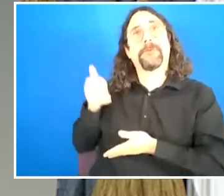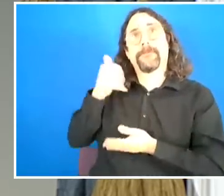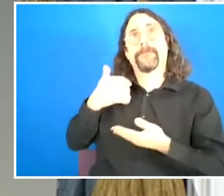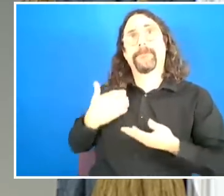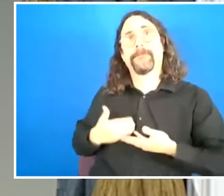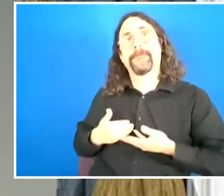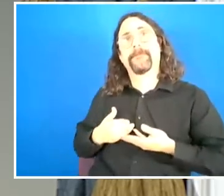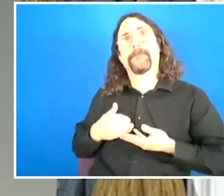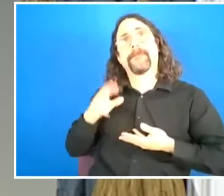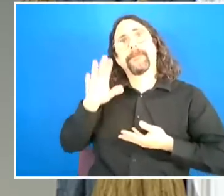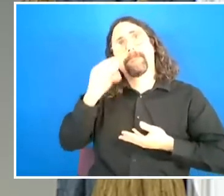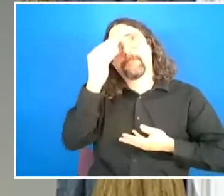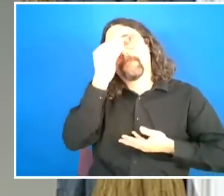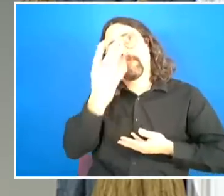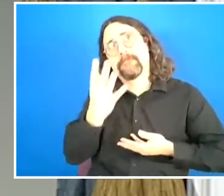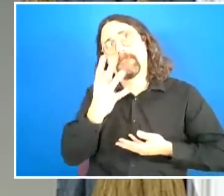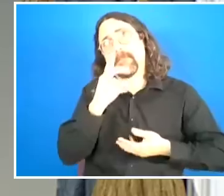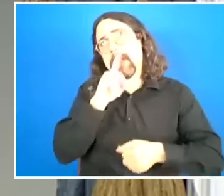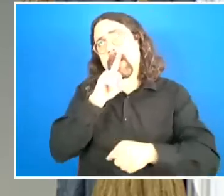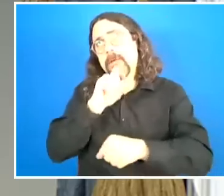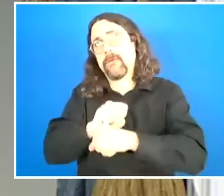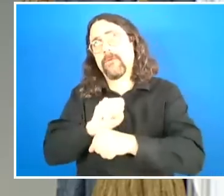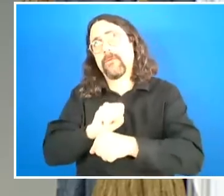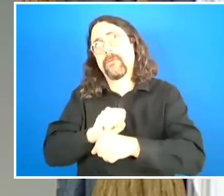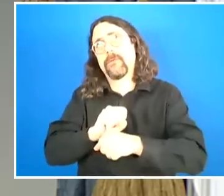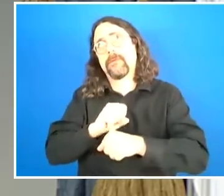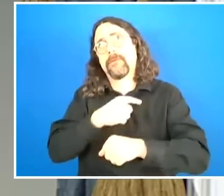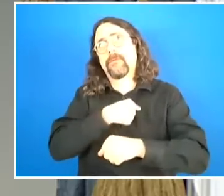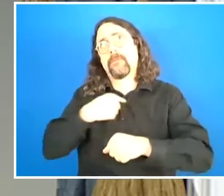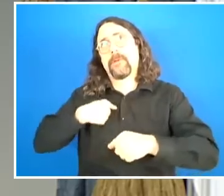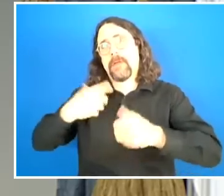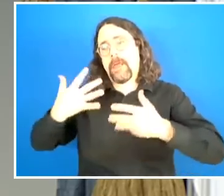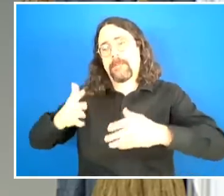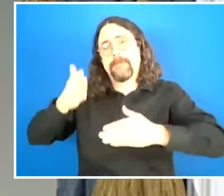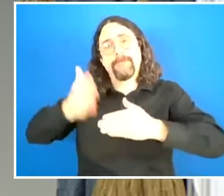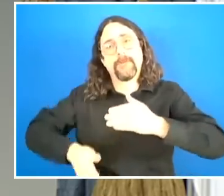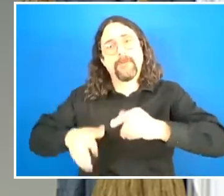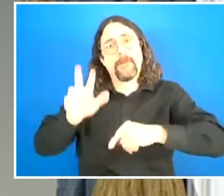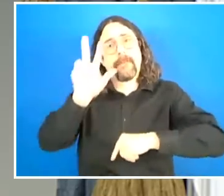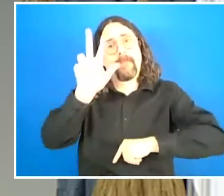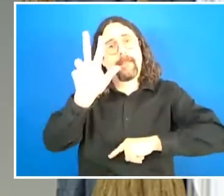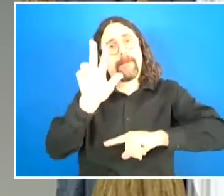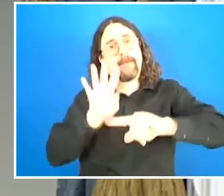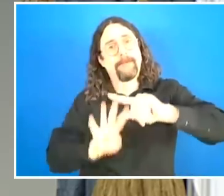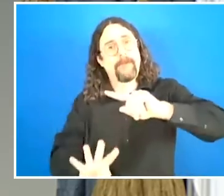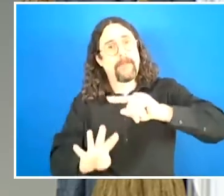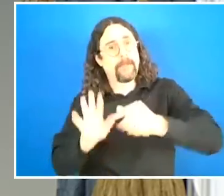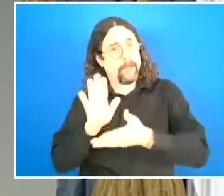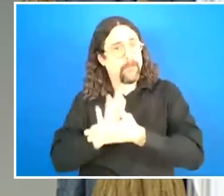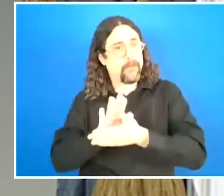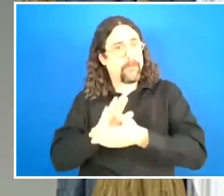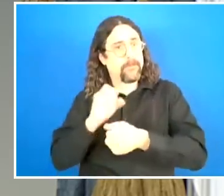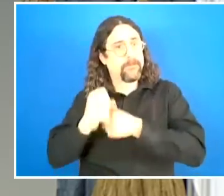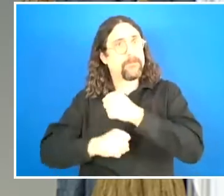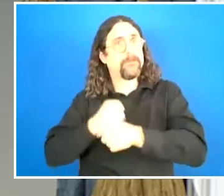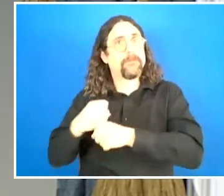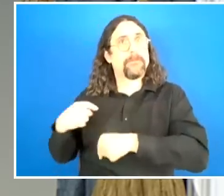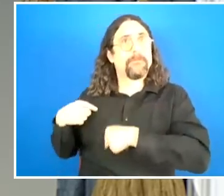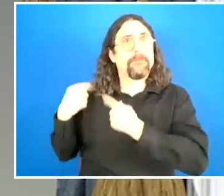THREE QUARTERS OF ISTH SCHOOL YEAR WERE IN THE BOOKS WHEN WE ADJOURNED TO REMOTE LEARNING. SO TEACHERS DO